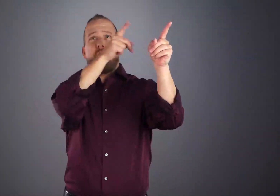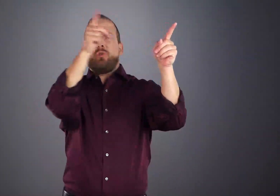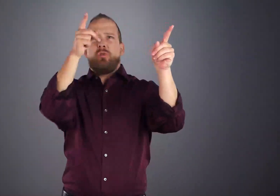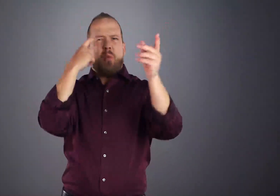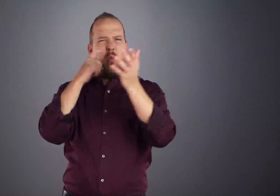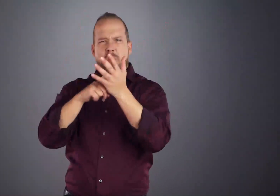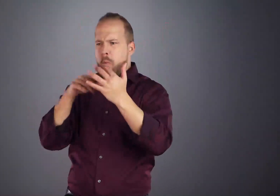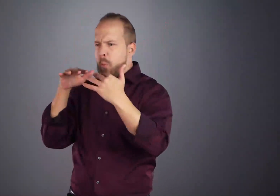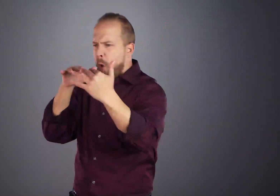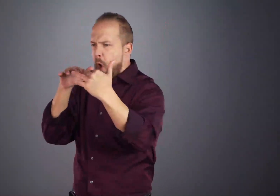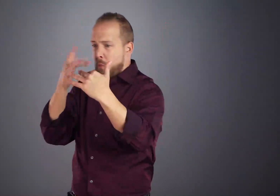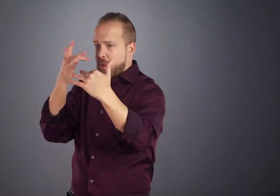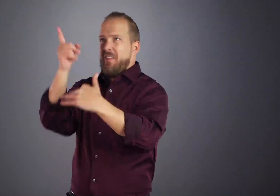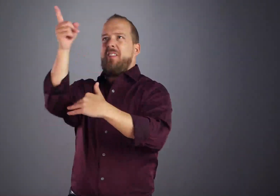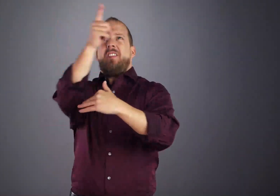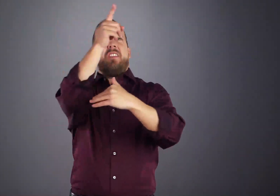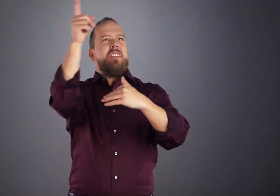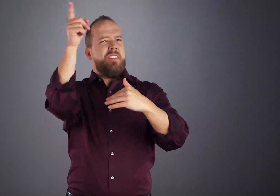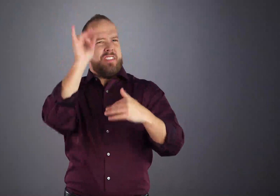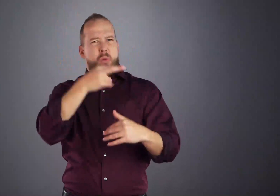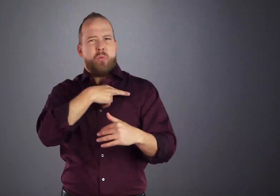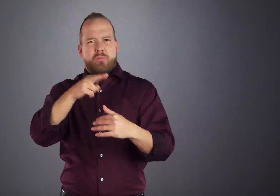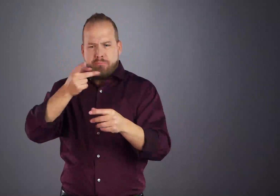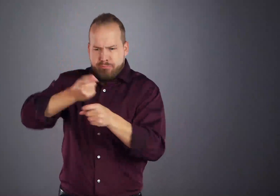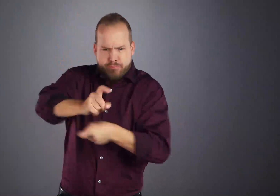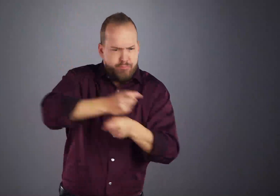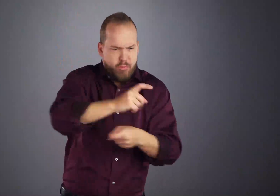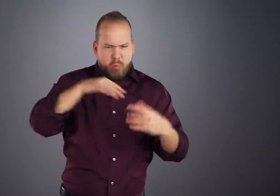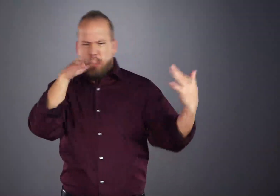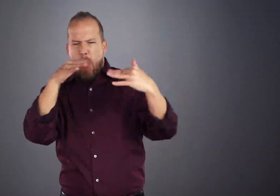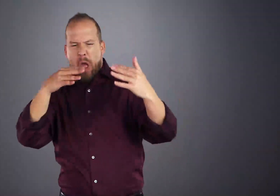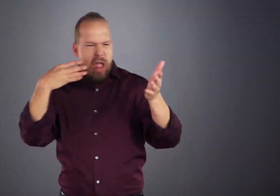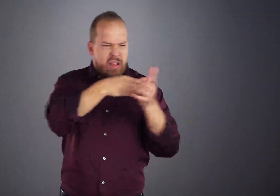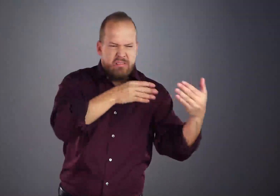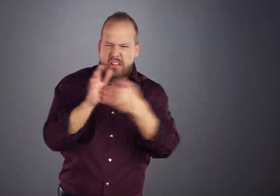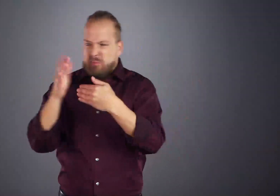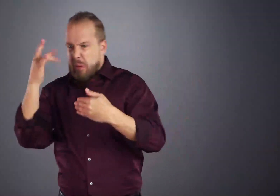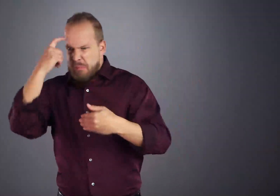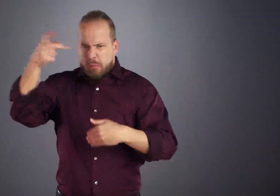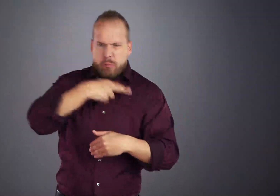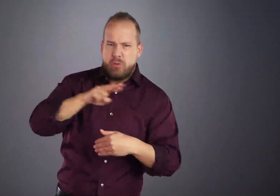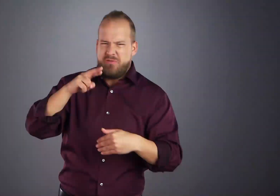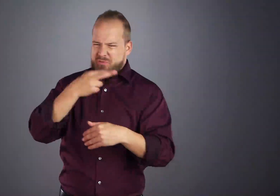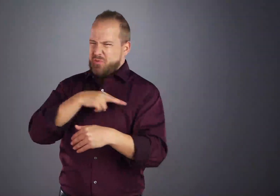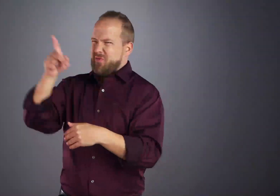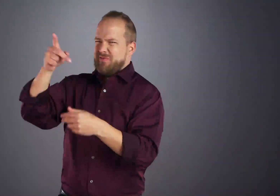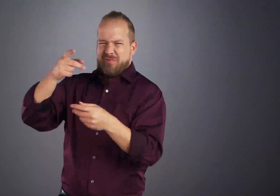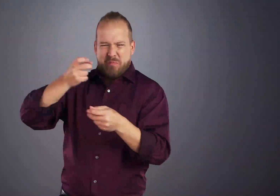The wars which had been fought, the burnings and chicanery that religious dispute had facilitated,